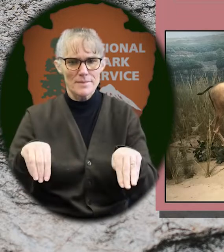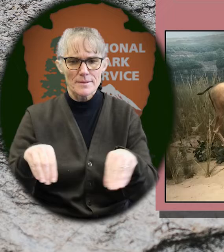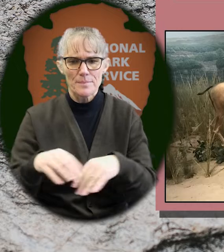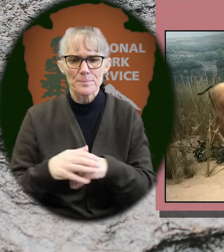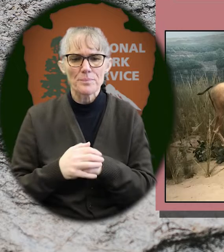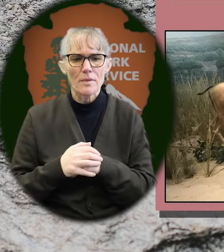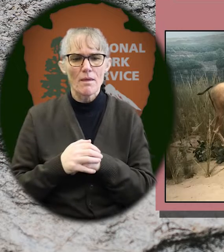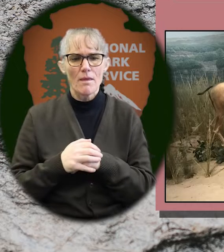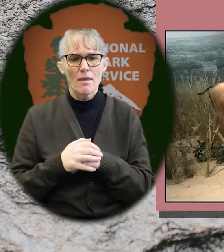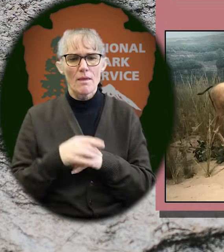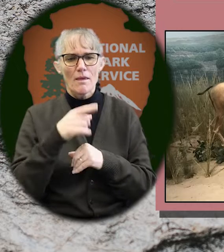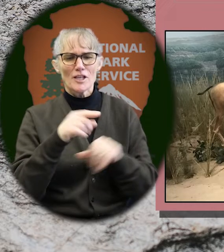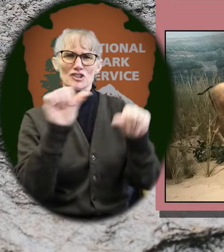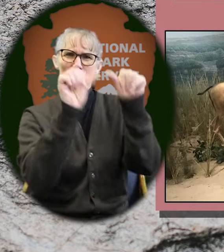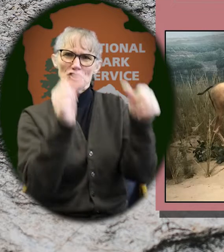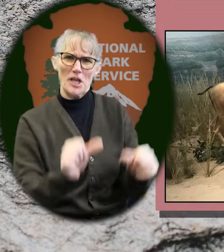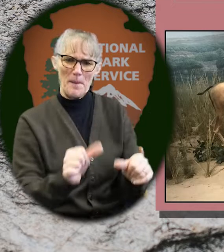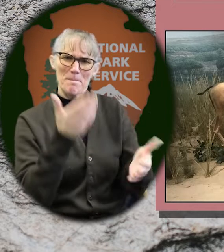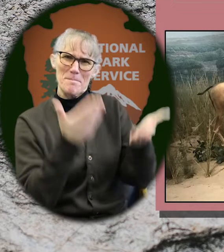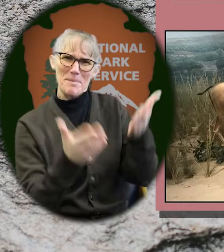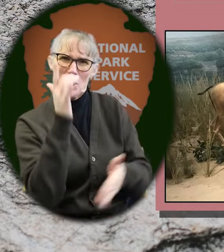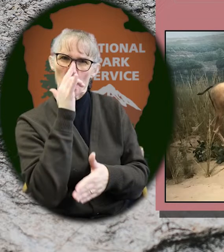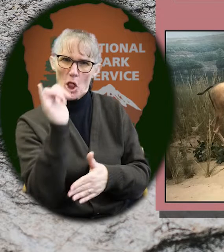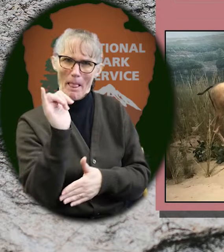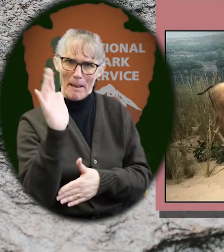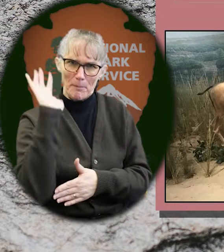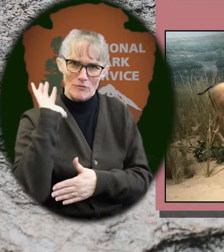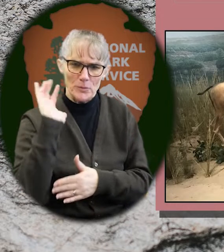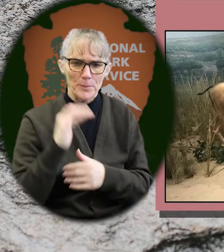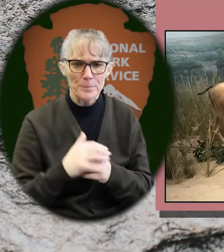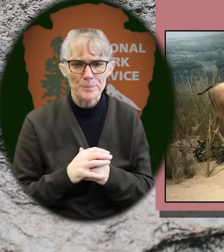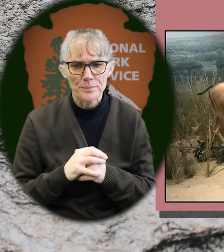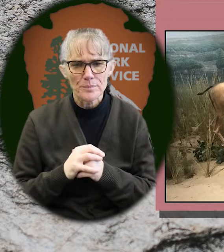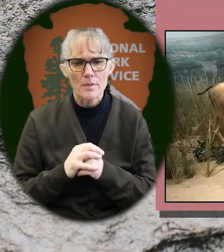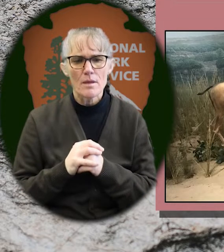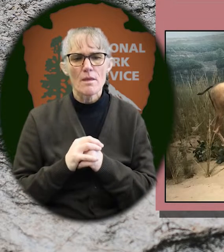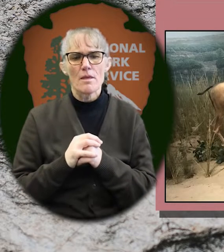And then reconstructions of what they might have looked like um in life.